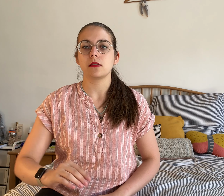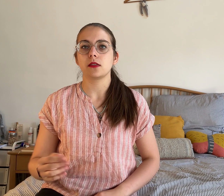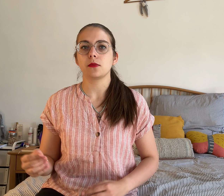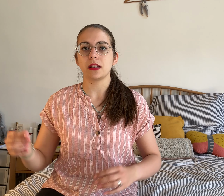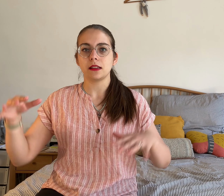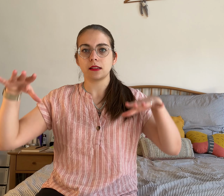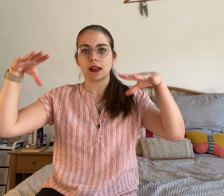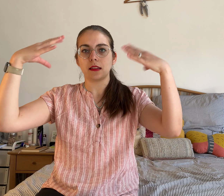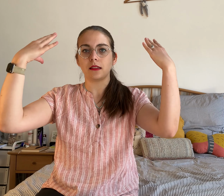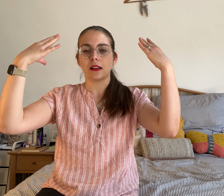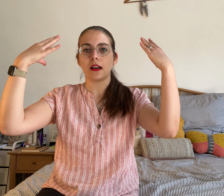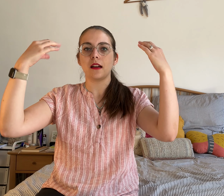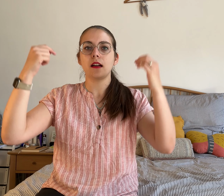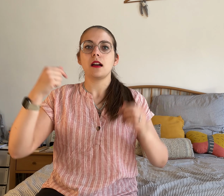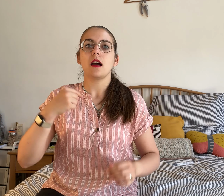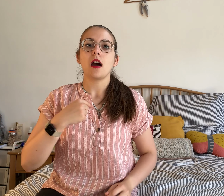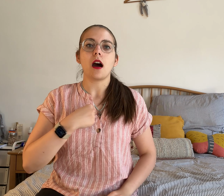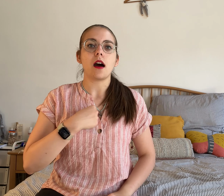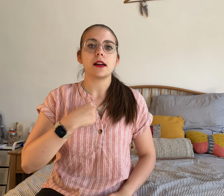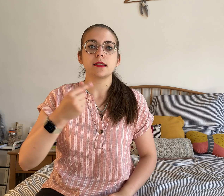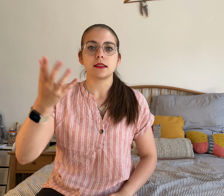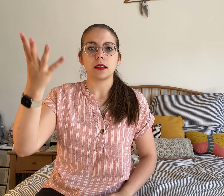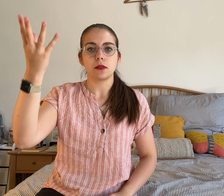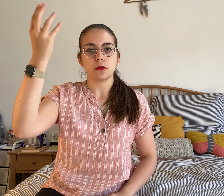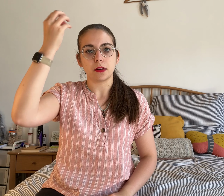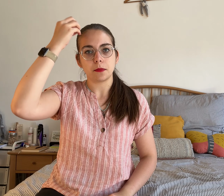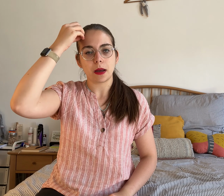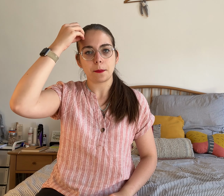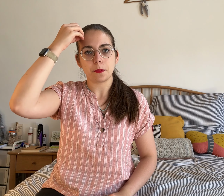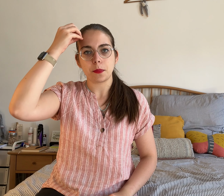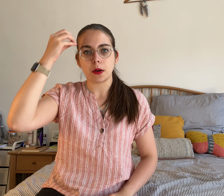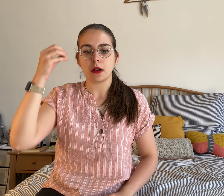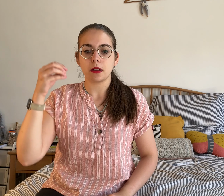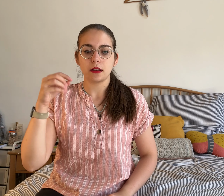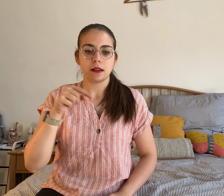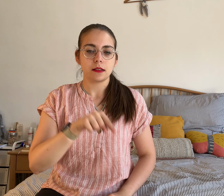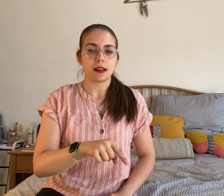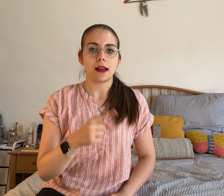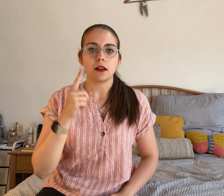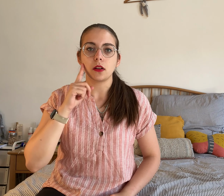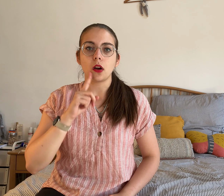sweet centre, I still remember that girl."